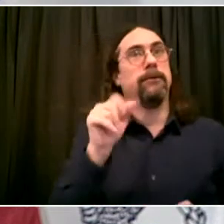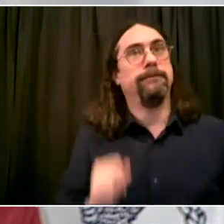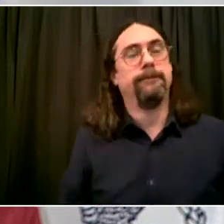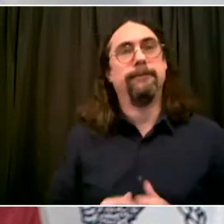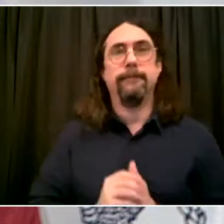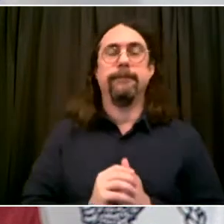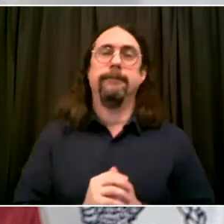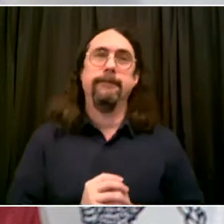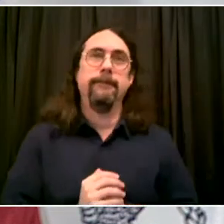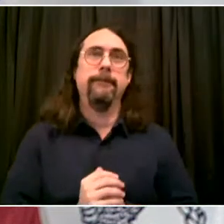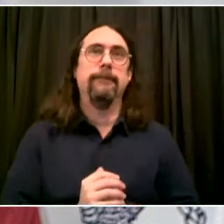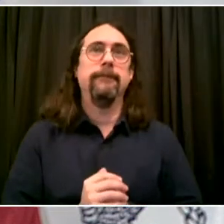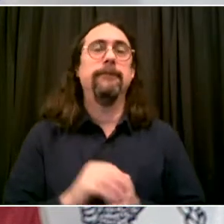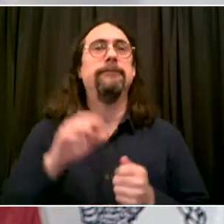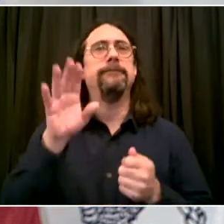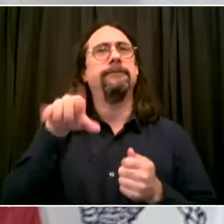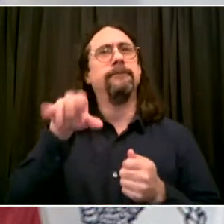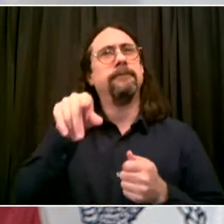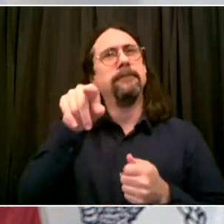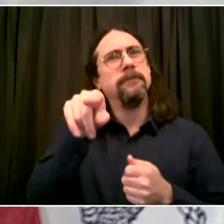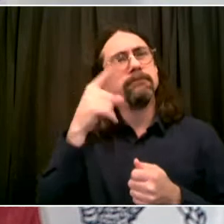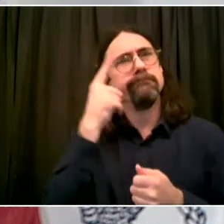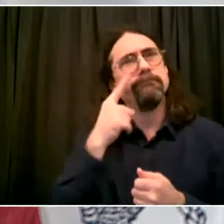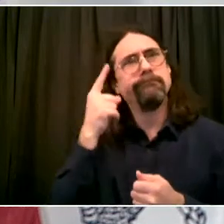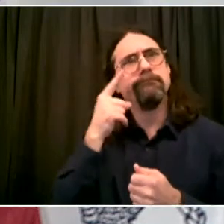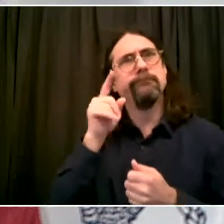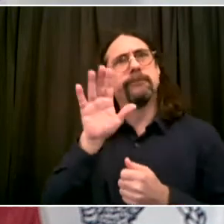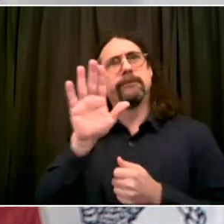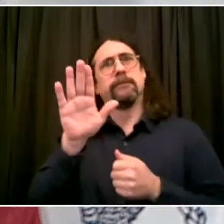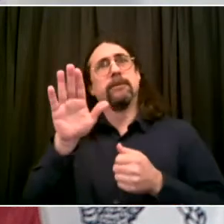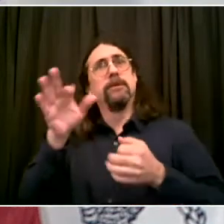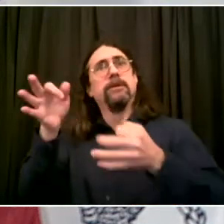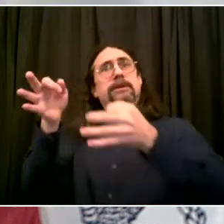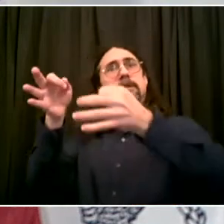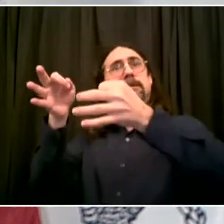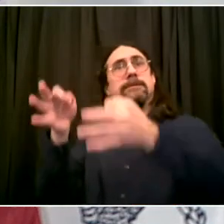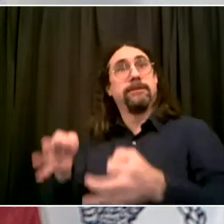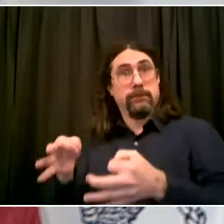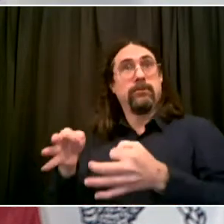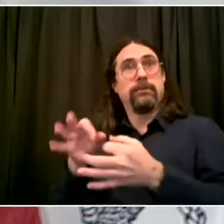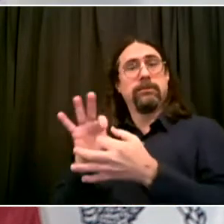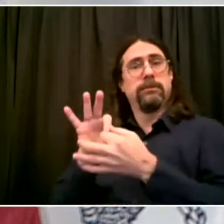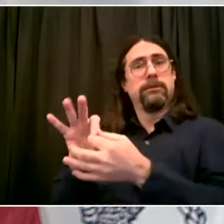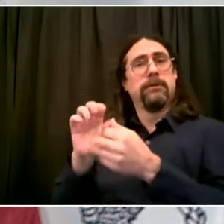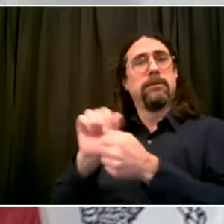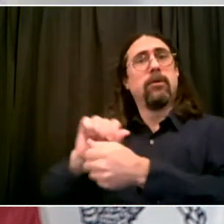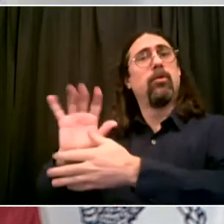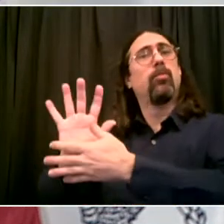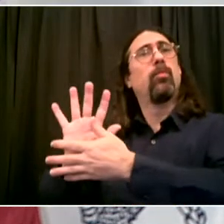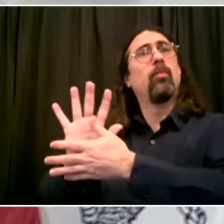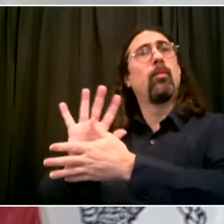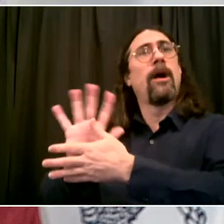U YOWAWAT NO T ANSWER IT. THE DECISION TO